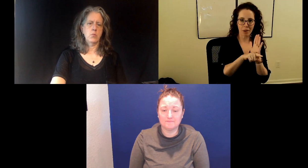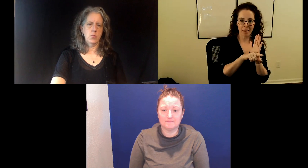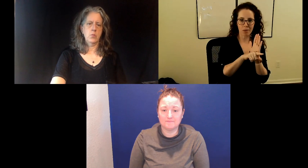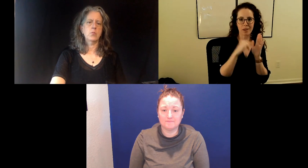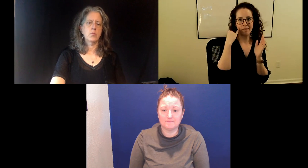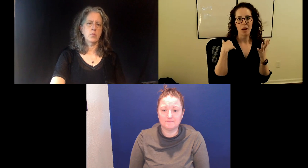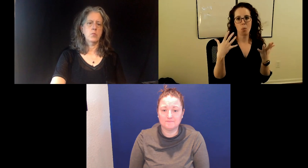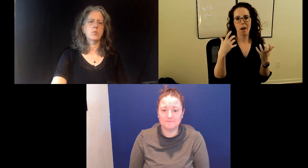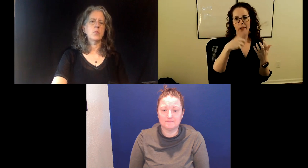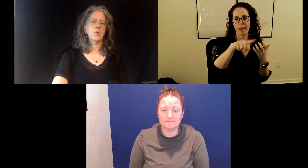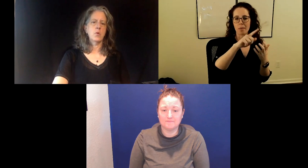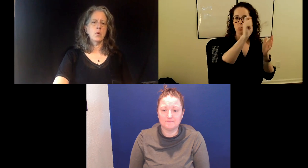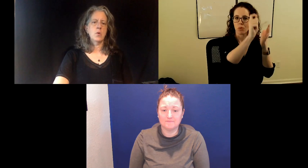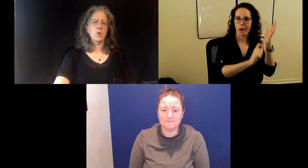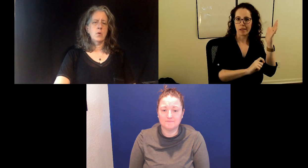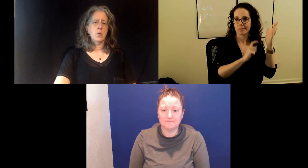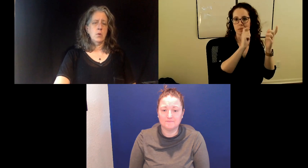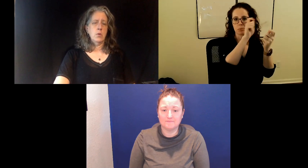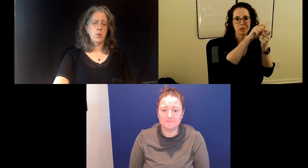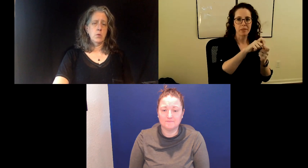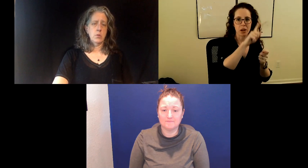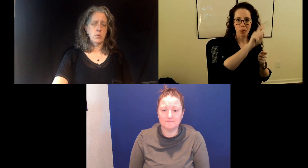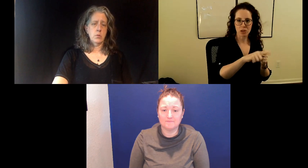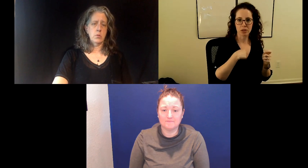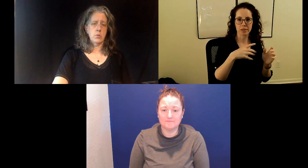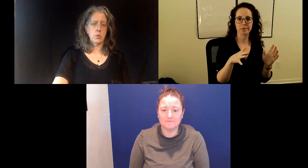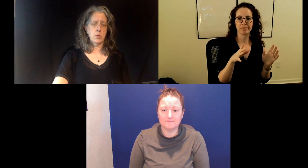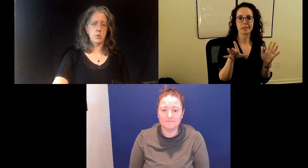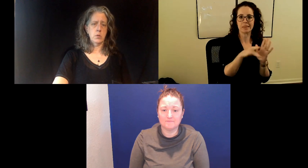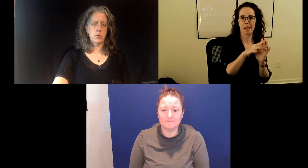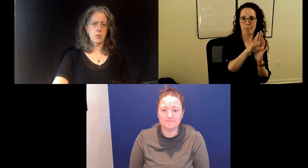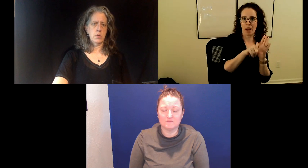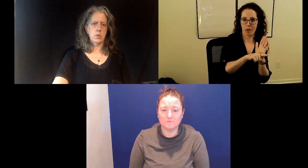done on their board and they we can get a pdf of their of what they developed um you